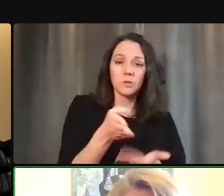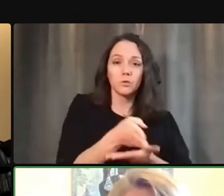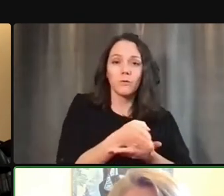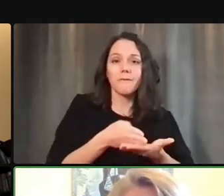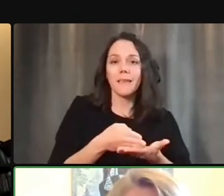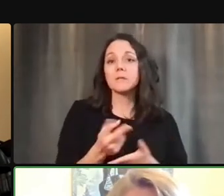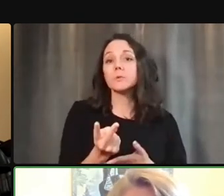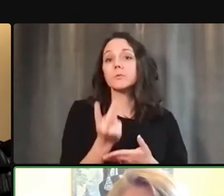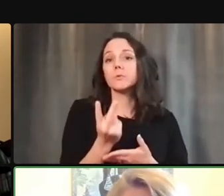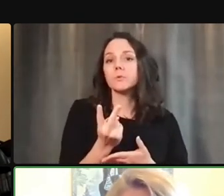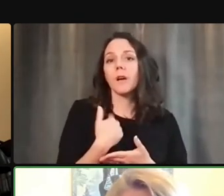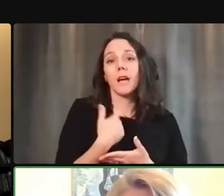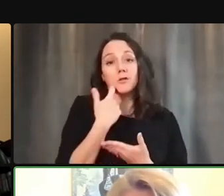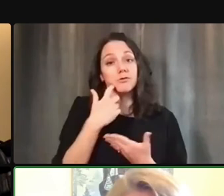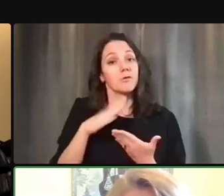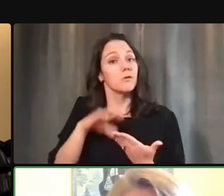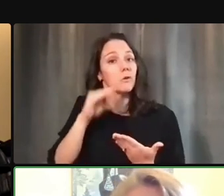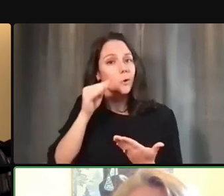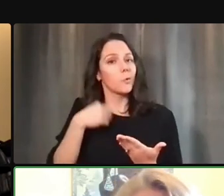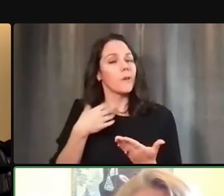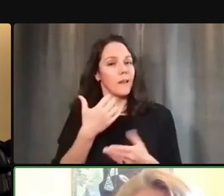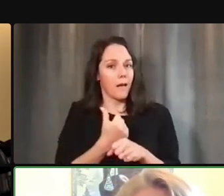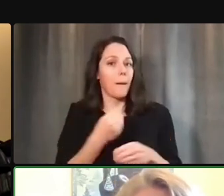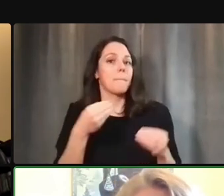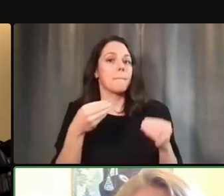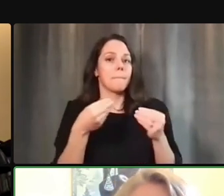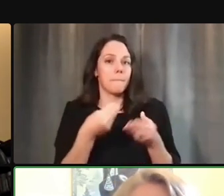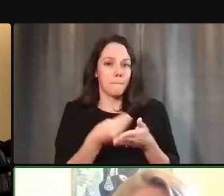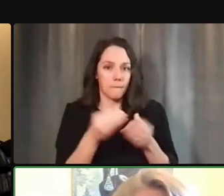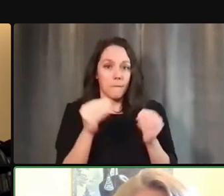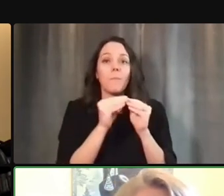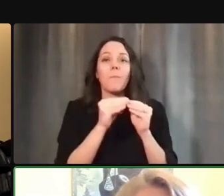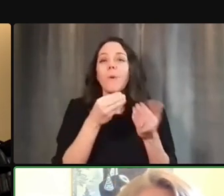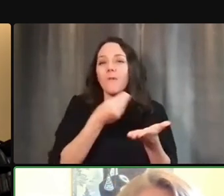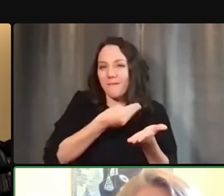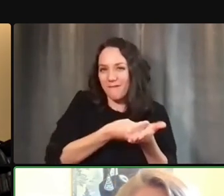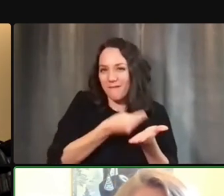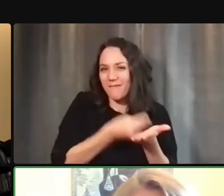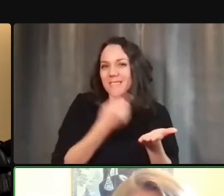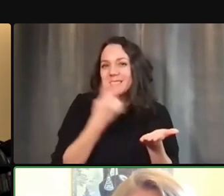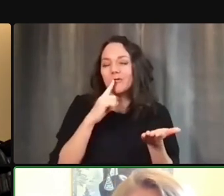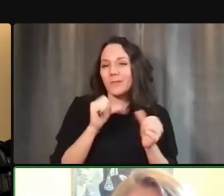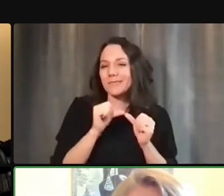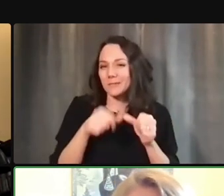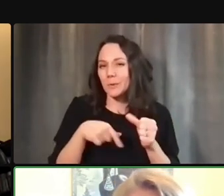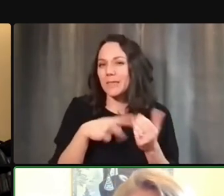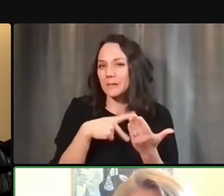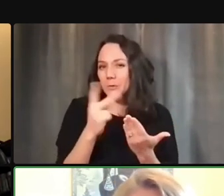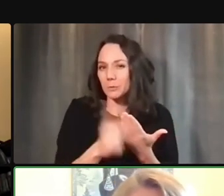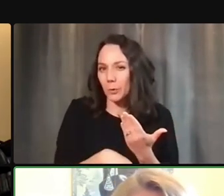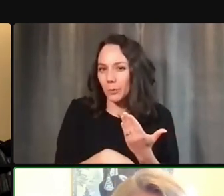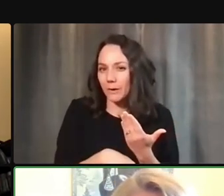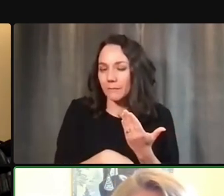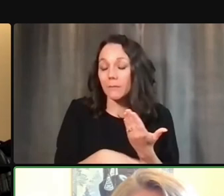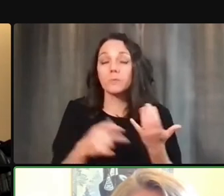received another round of funding to continue this program. So we're going to look at what sort